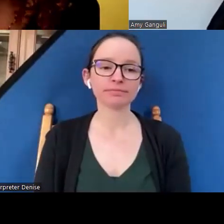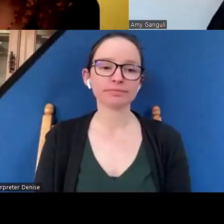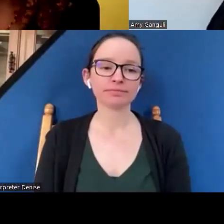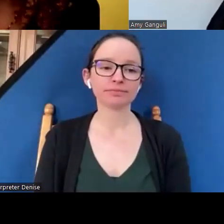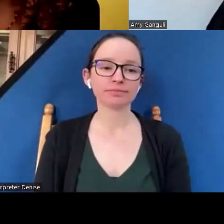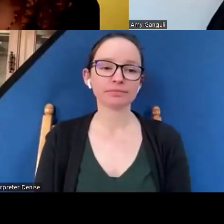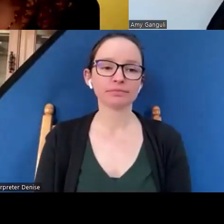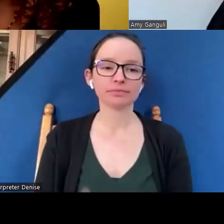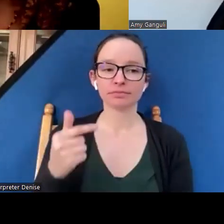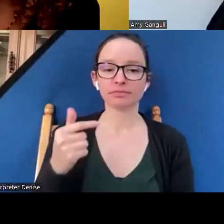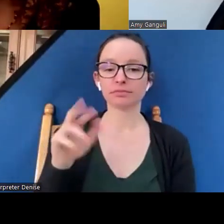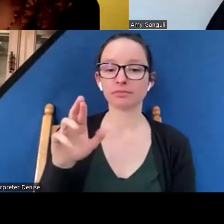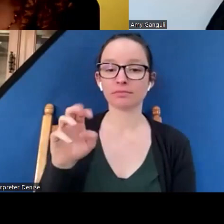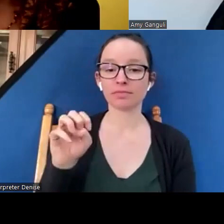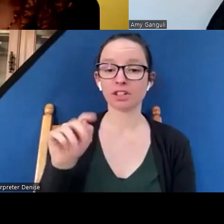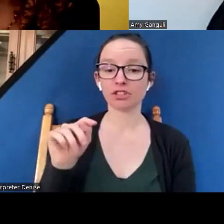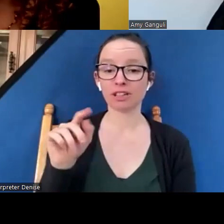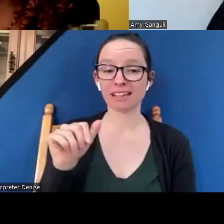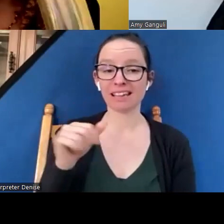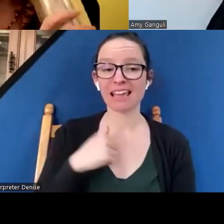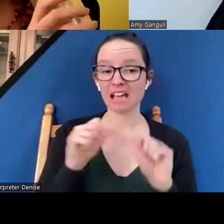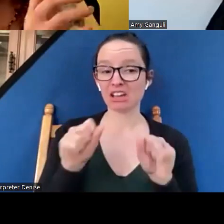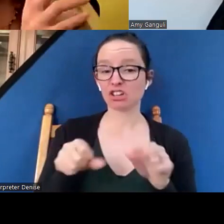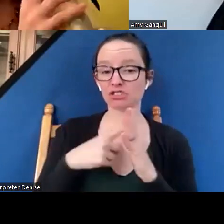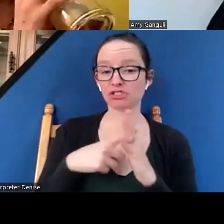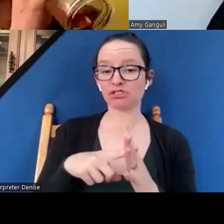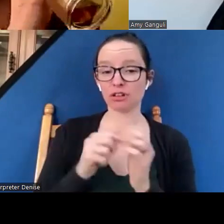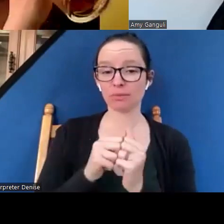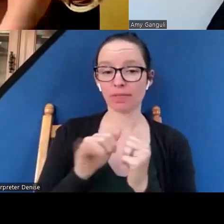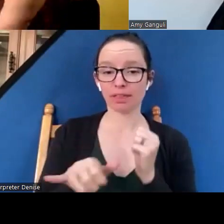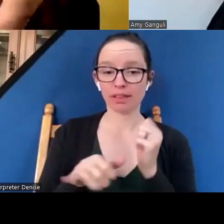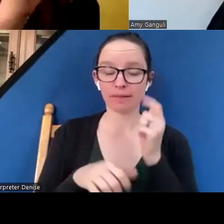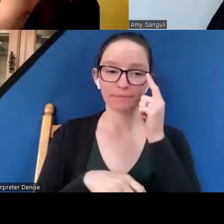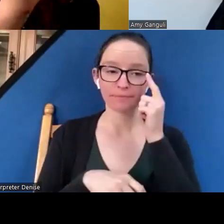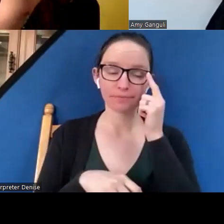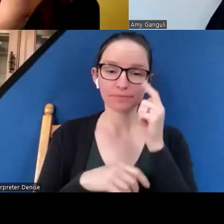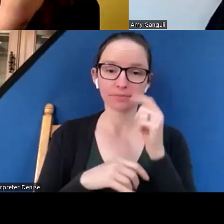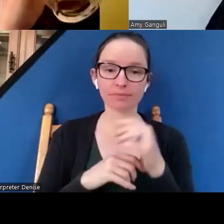I can start with the start with that. In part we've seen